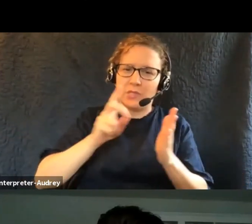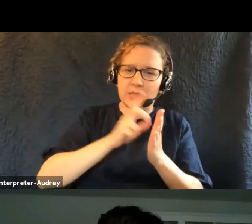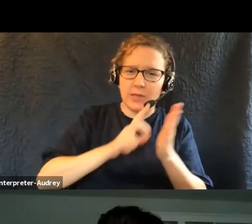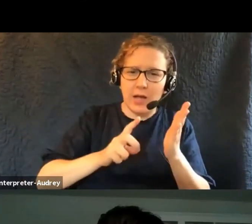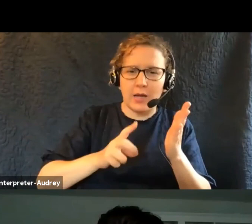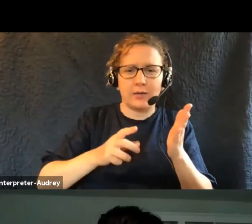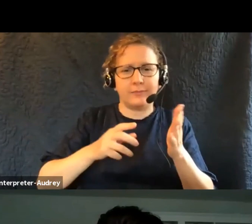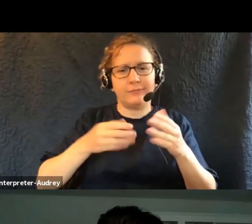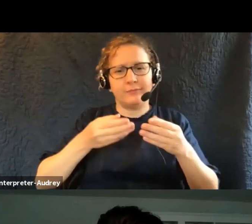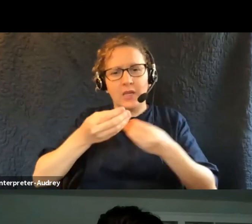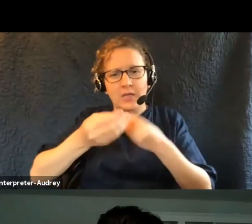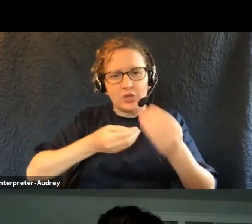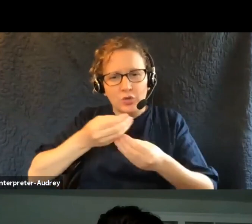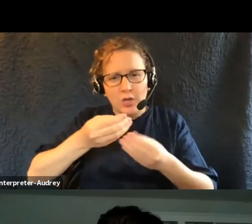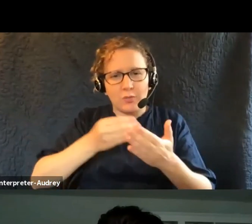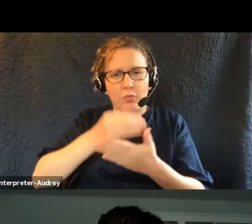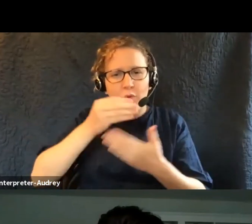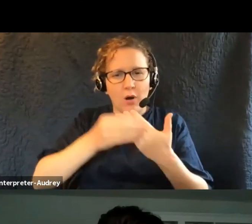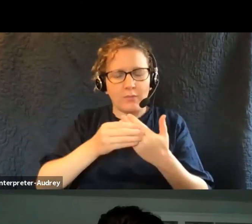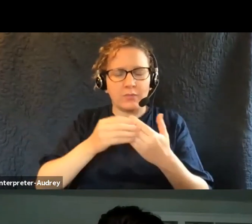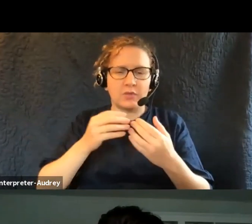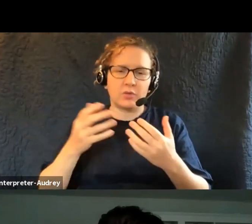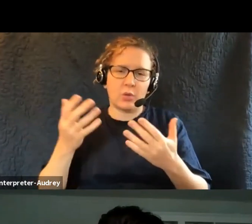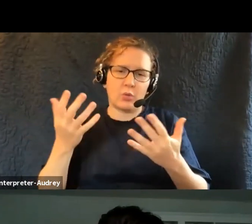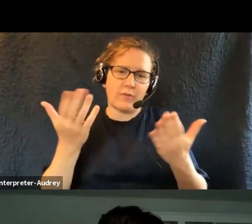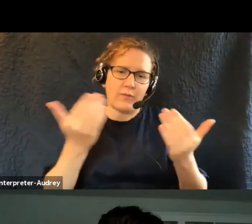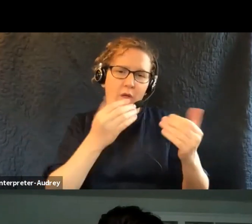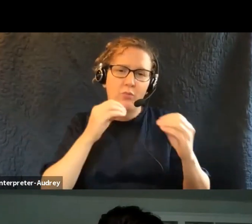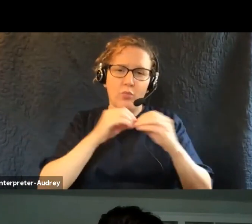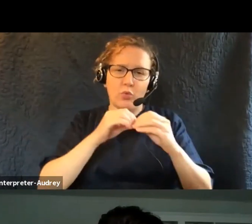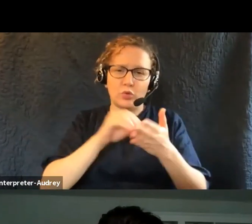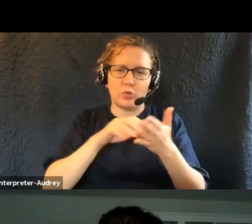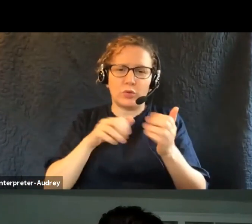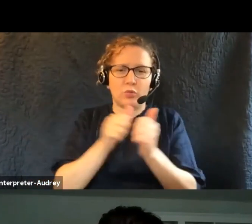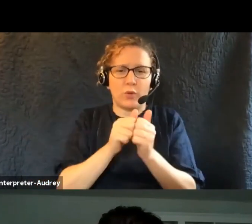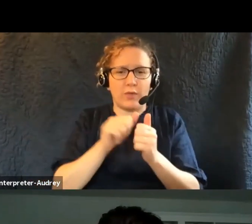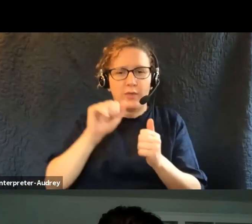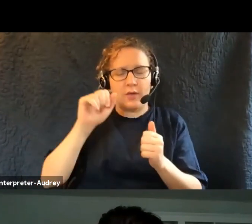so that we can start involving more students with intellectual disabilities in the amazing